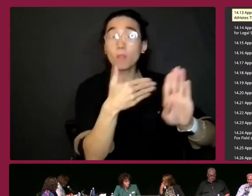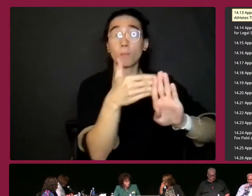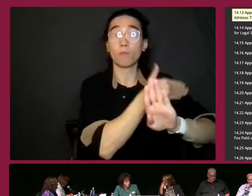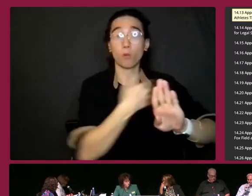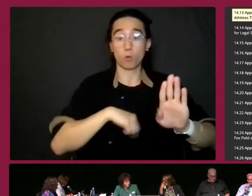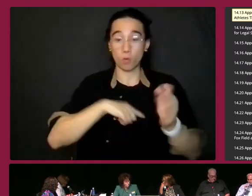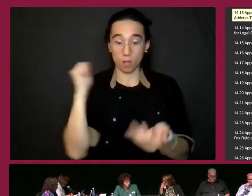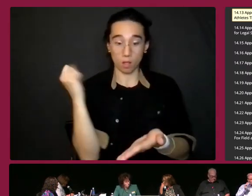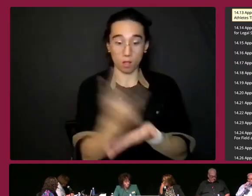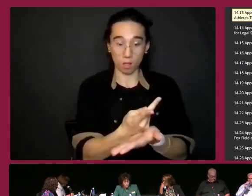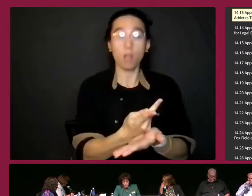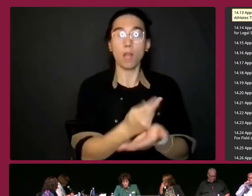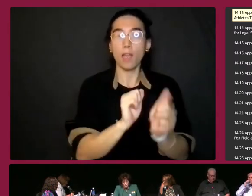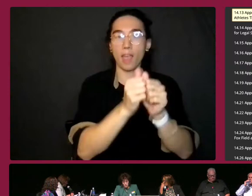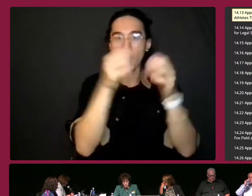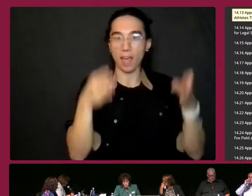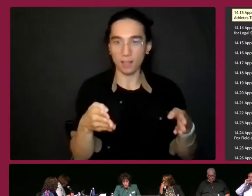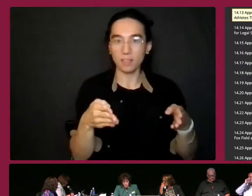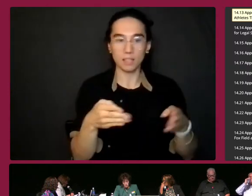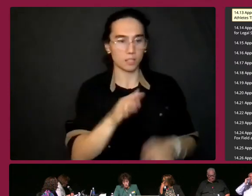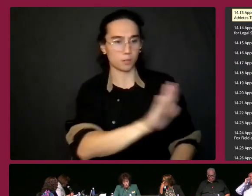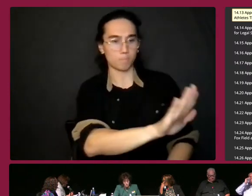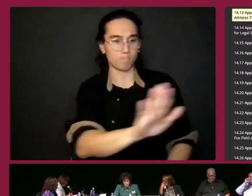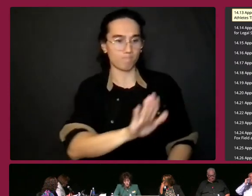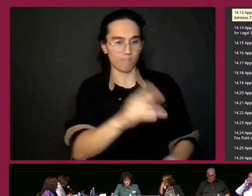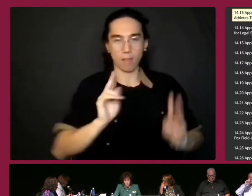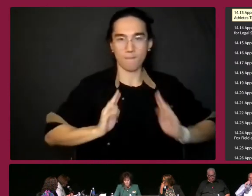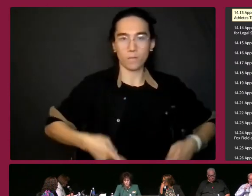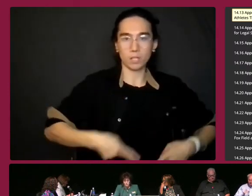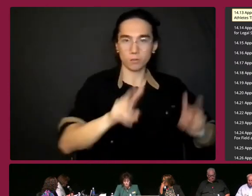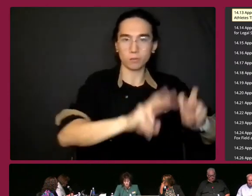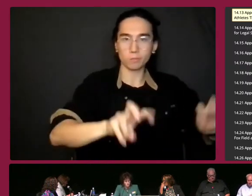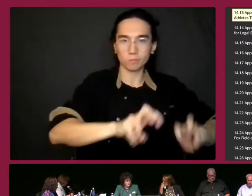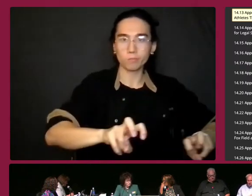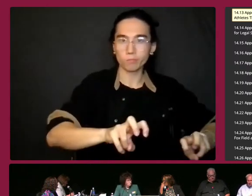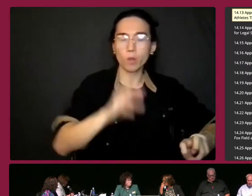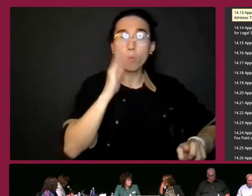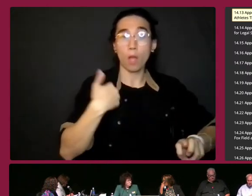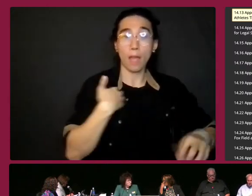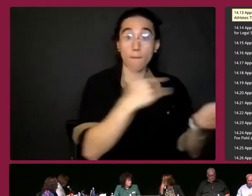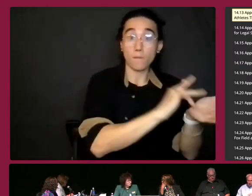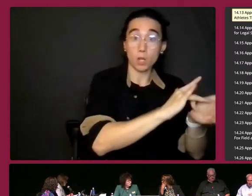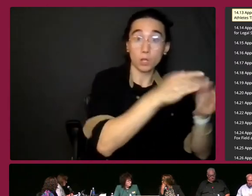Are they going to be done by doctors or physician assistants? Thank you.